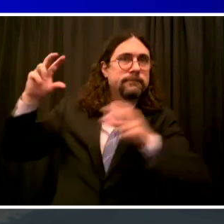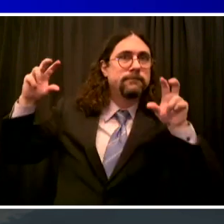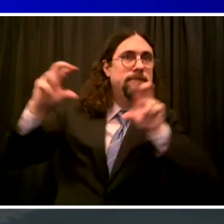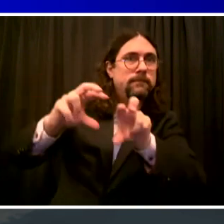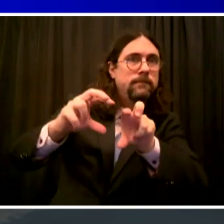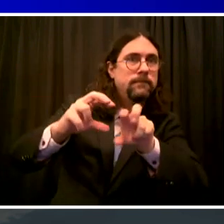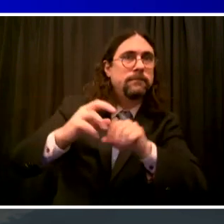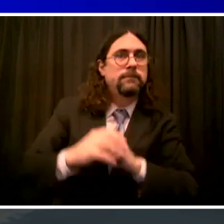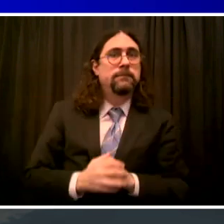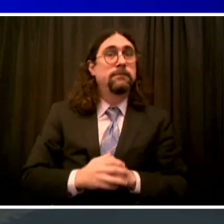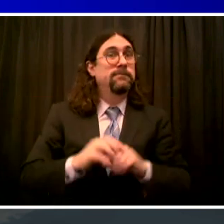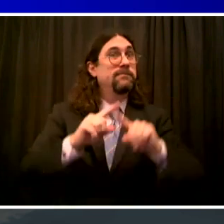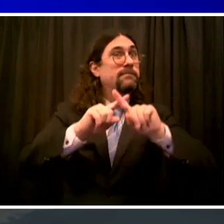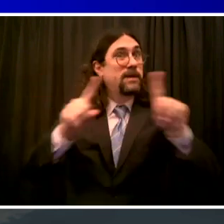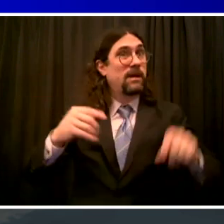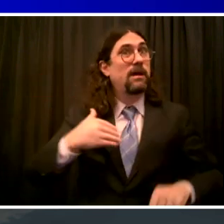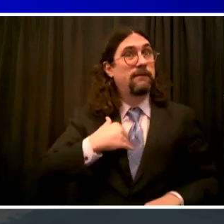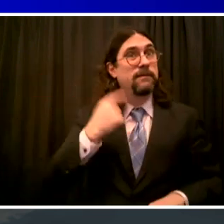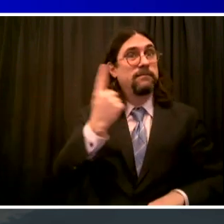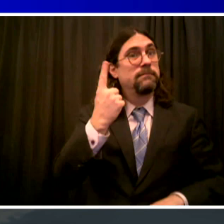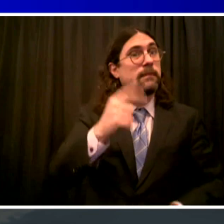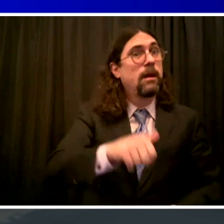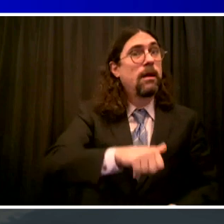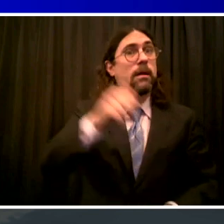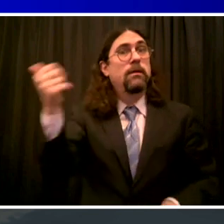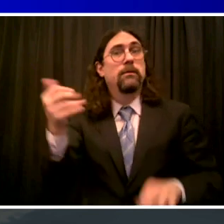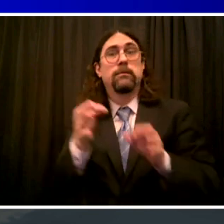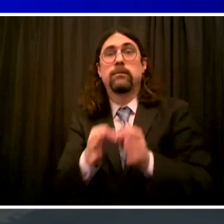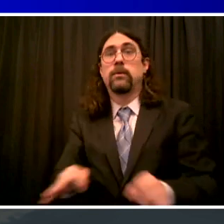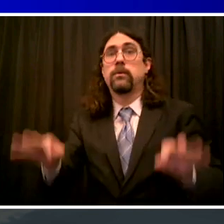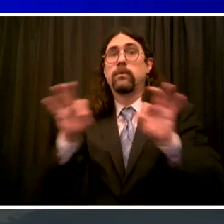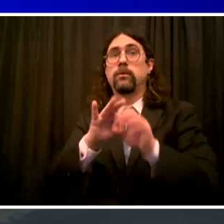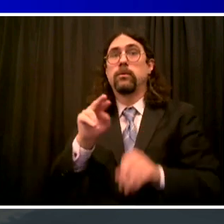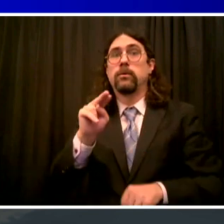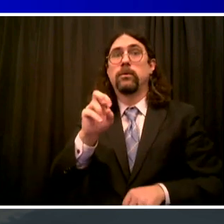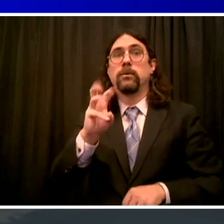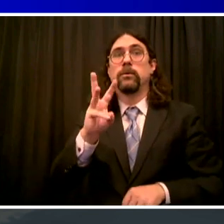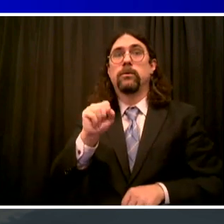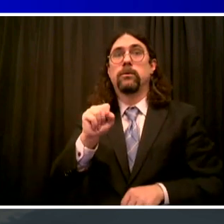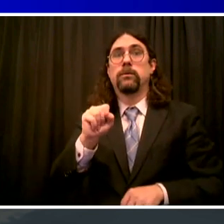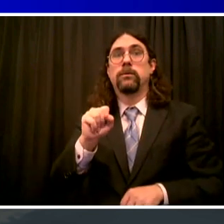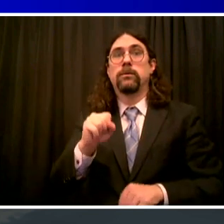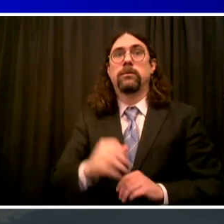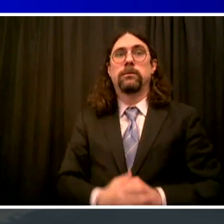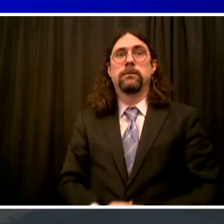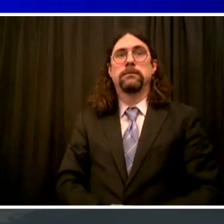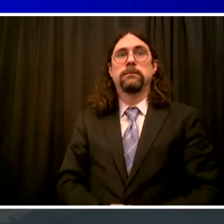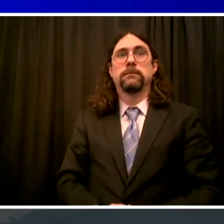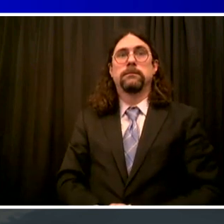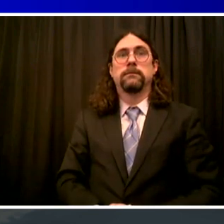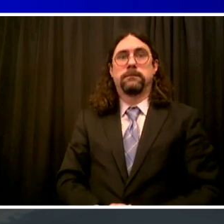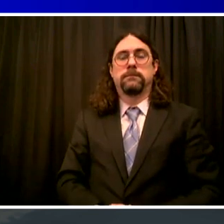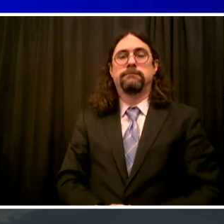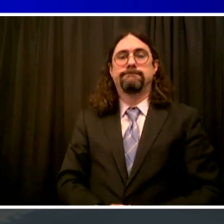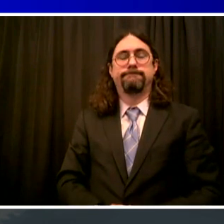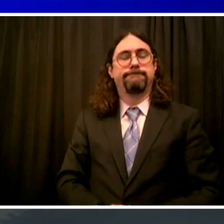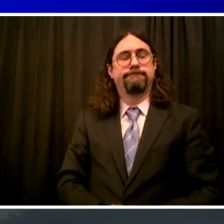A IGFH AT,N URGENT, URGENT FIGHT, THIS VERY MINUTE . AND THIS INVOLESV OUCHR ILENDR AND